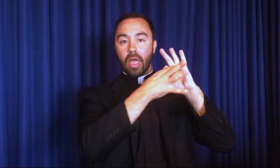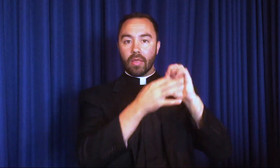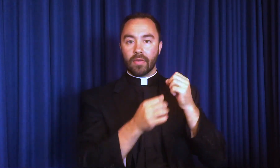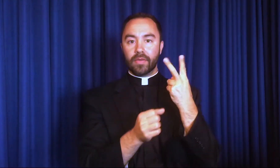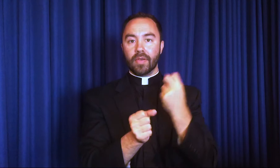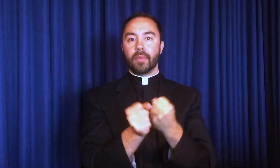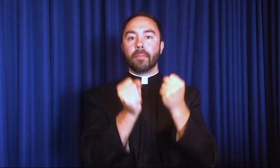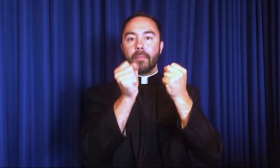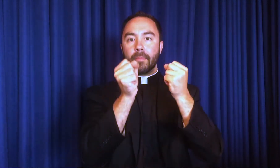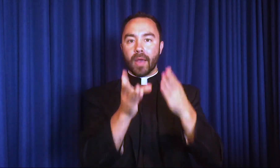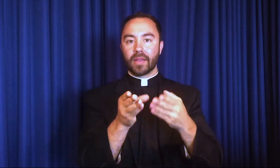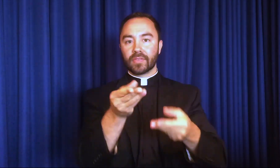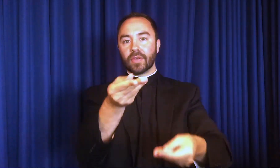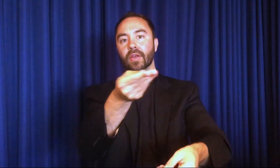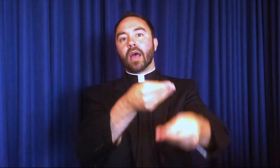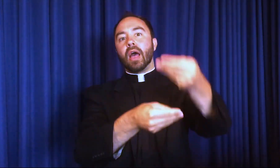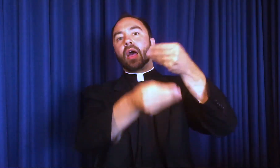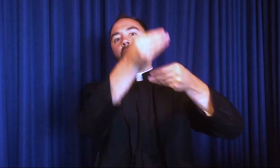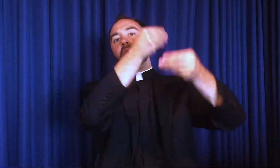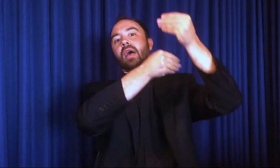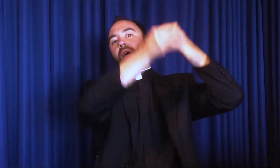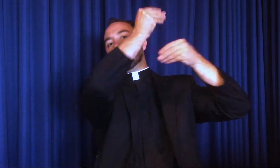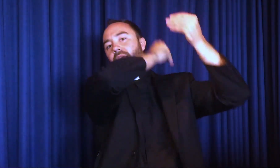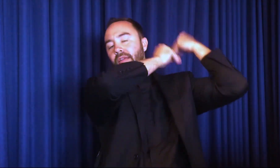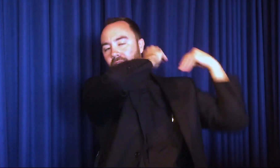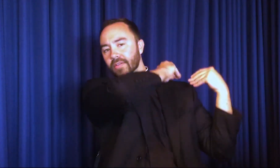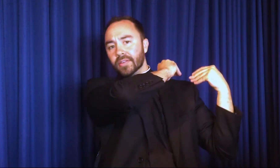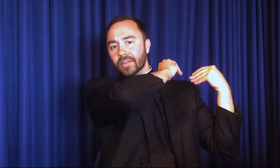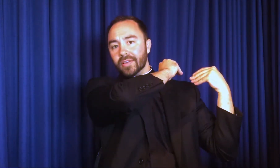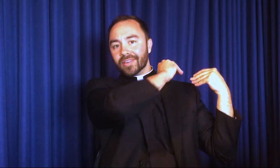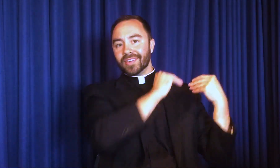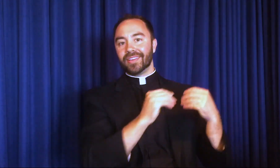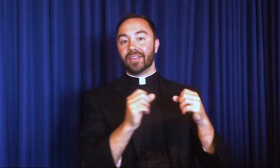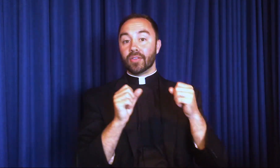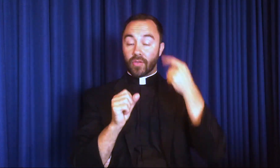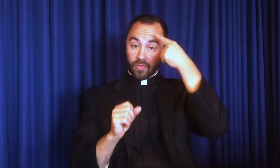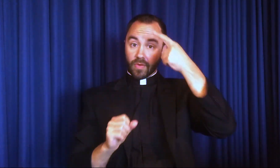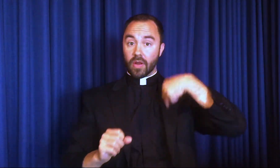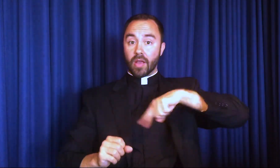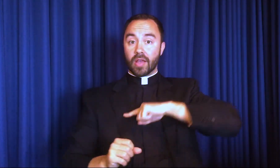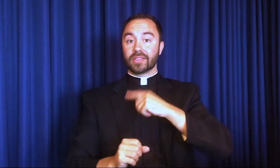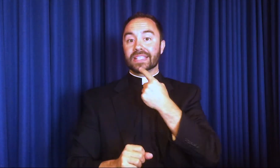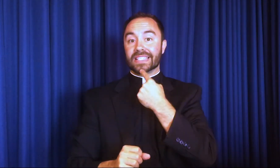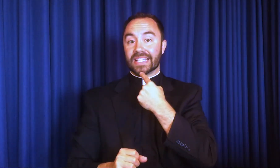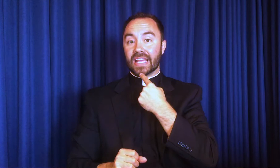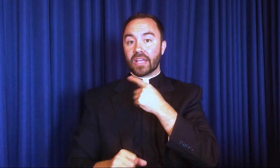goes all the way back to the time of the Apostles because he was ordained by a man before him and that man before him